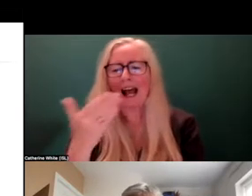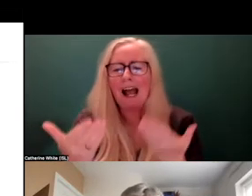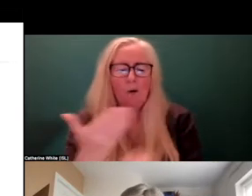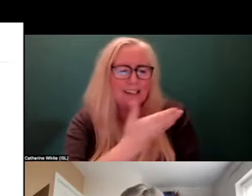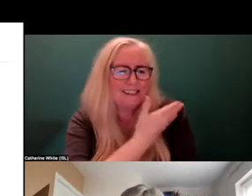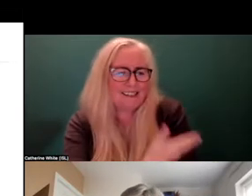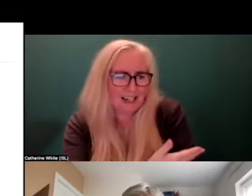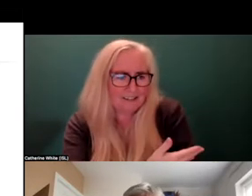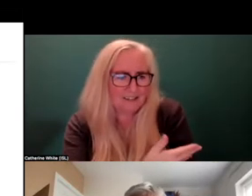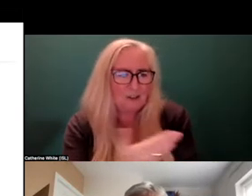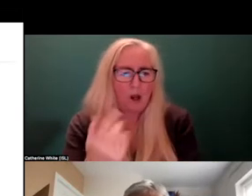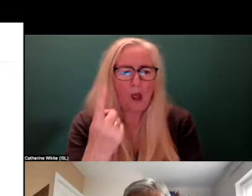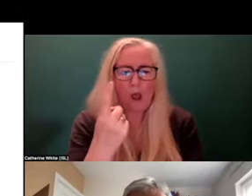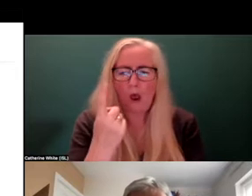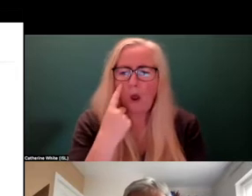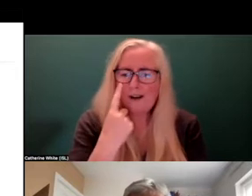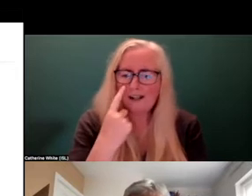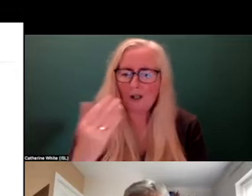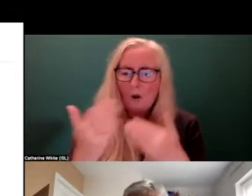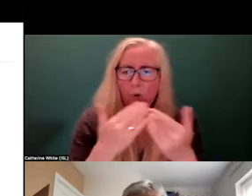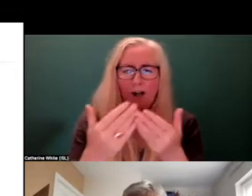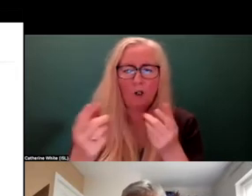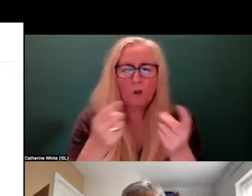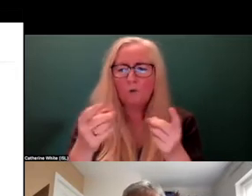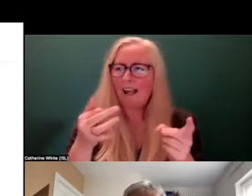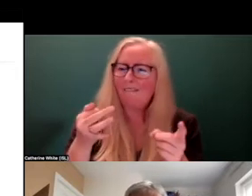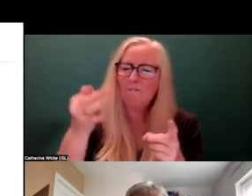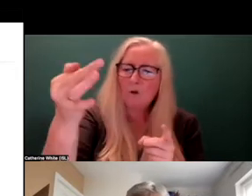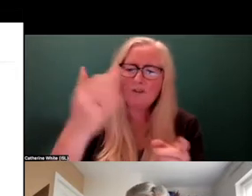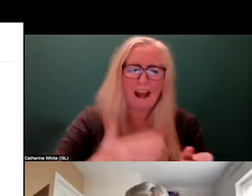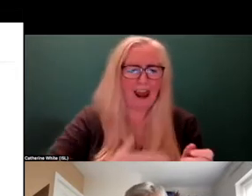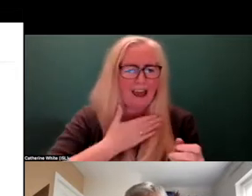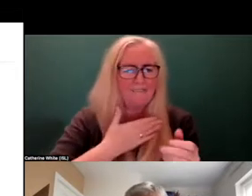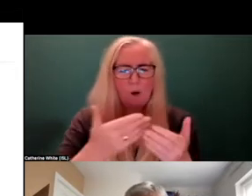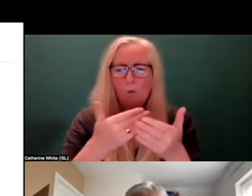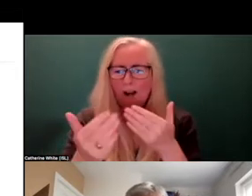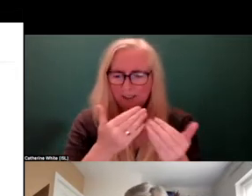I suppose to start with, the question is what will we be doing in our future lives?